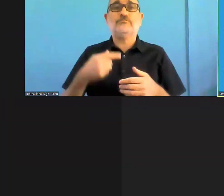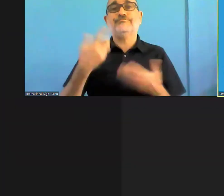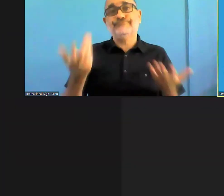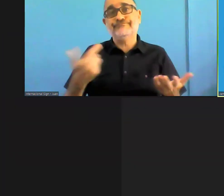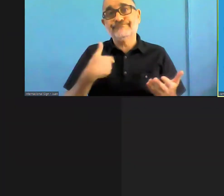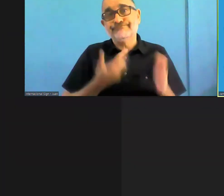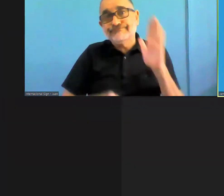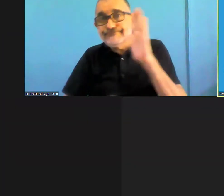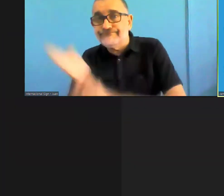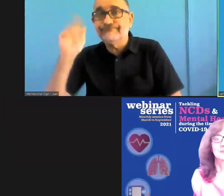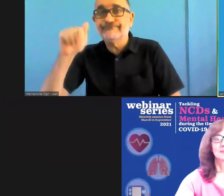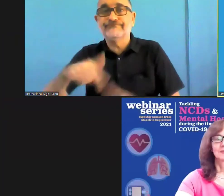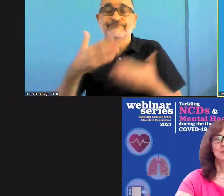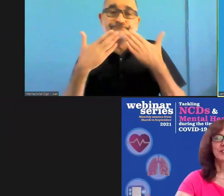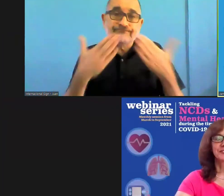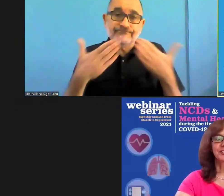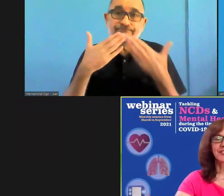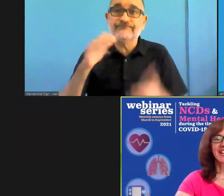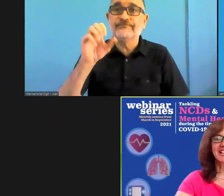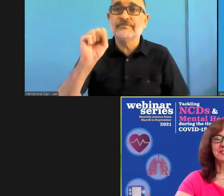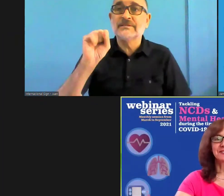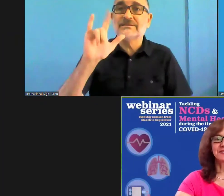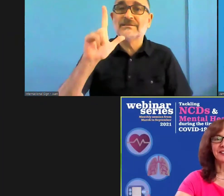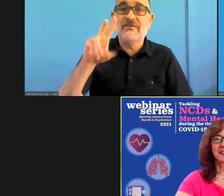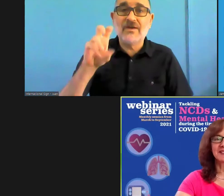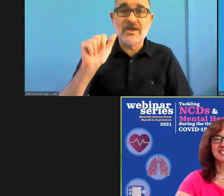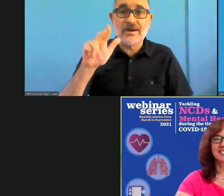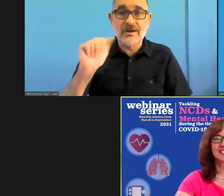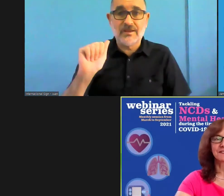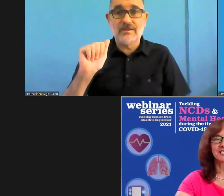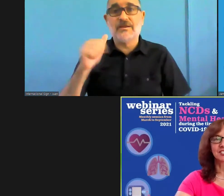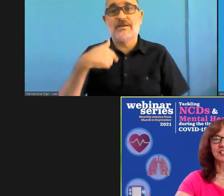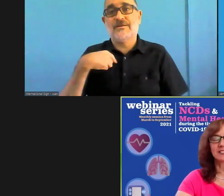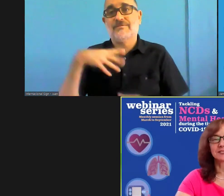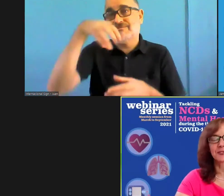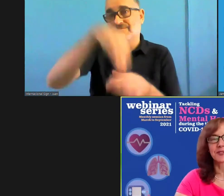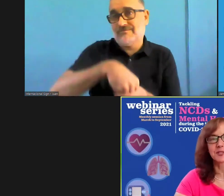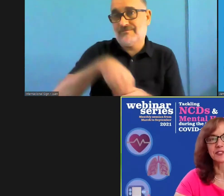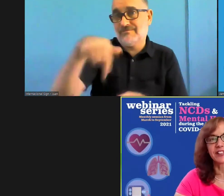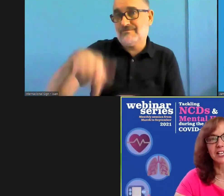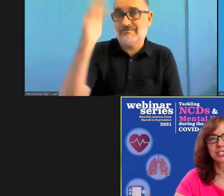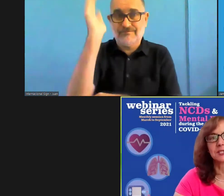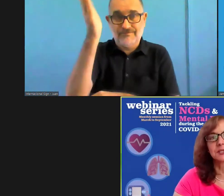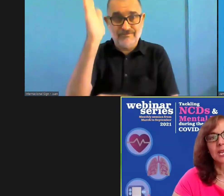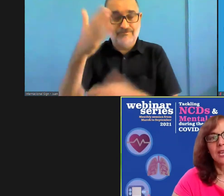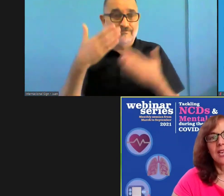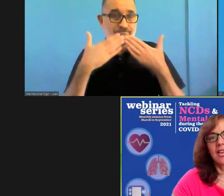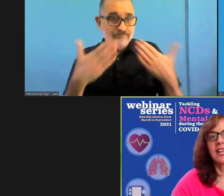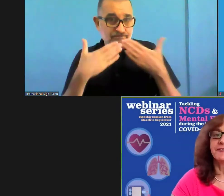Wonderful. Thank you very much, Dr. Fitzgerald, for these reflections.